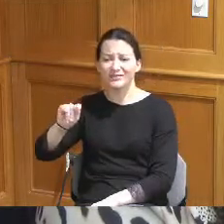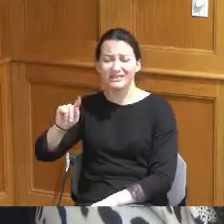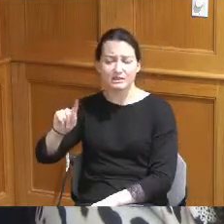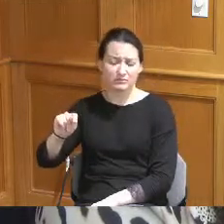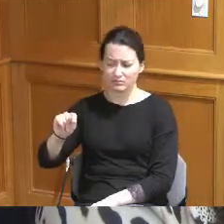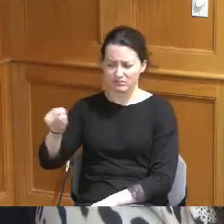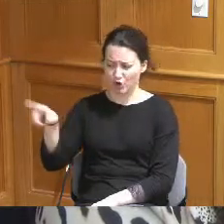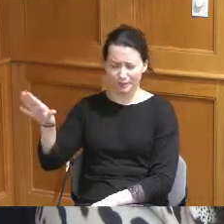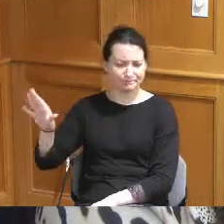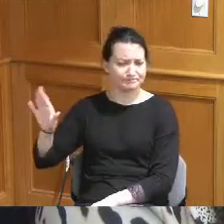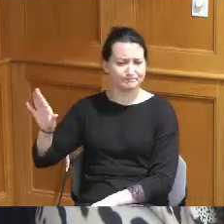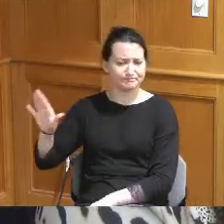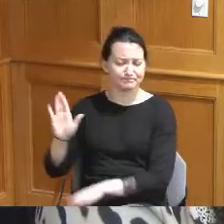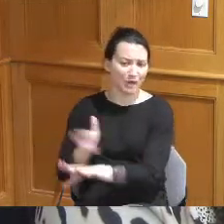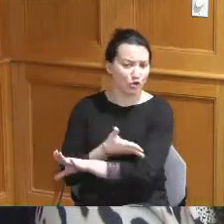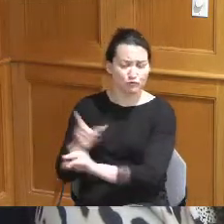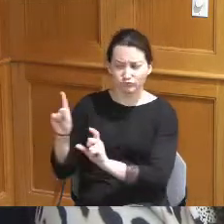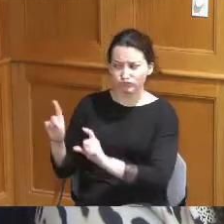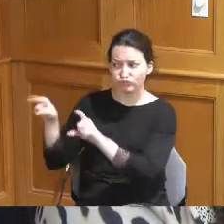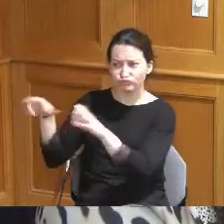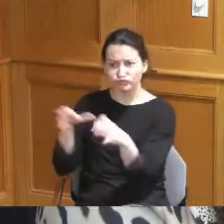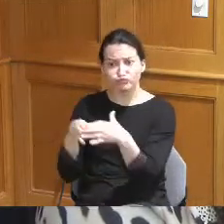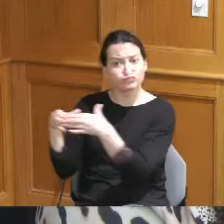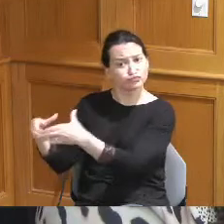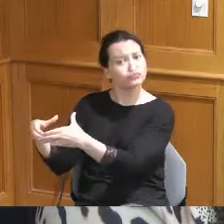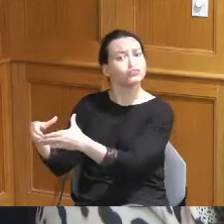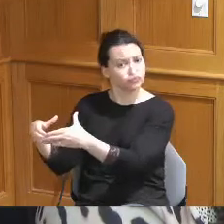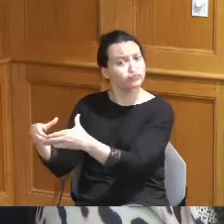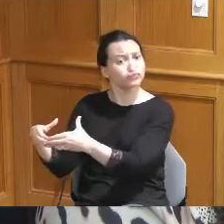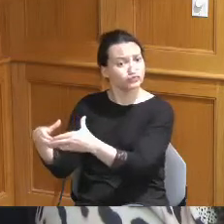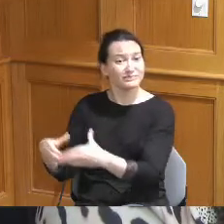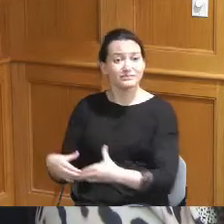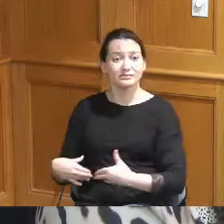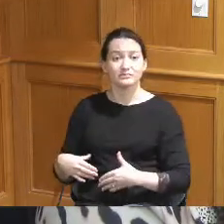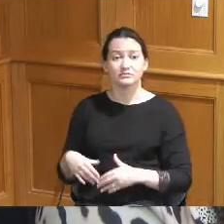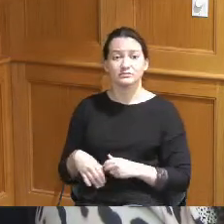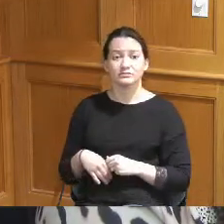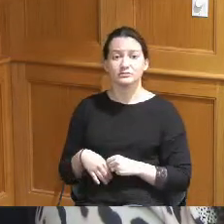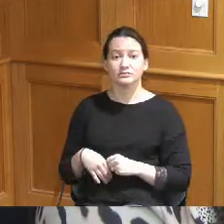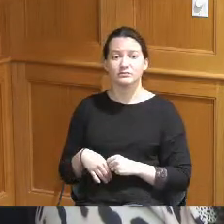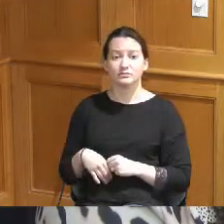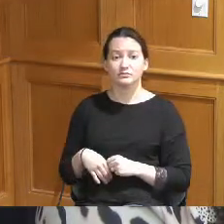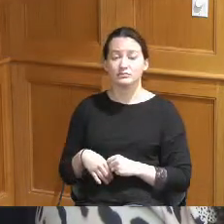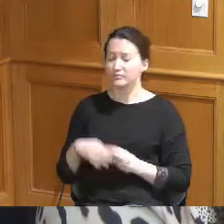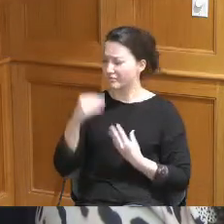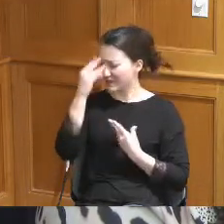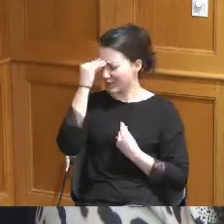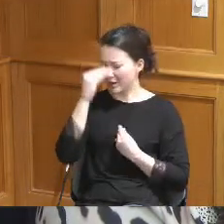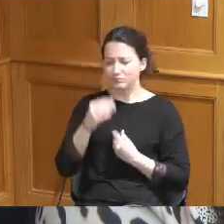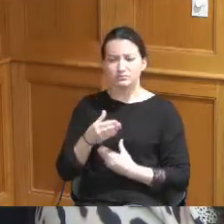her concert and we know that I'm thinking this is very I'm thinking about our babies Our Youth